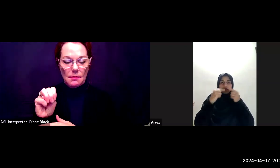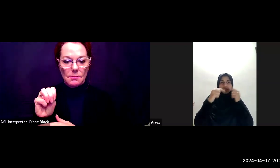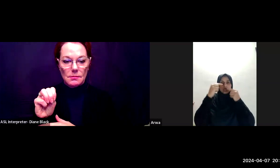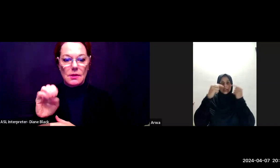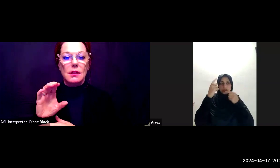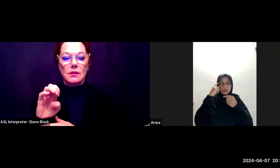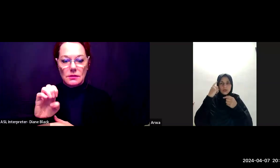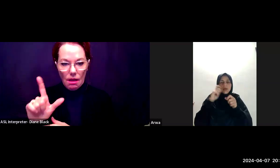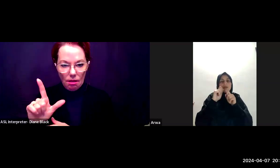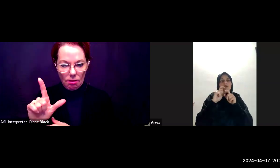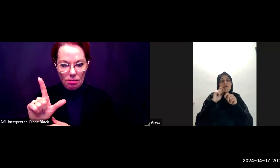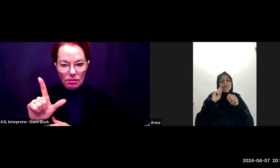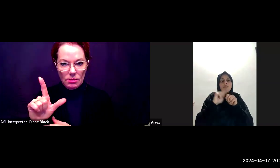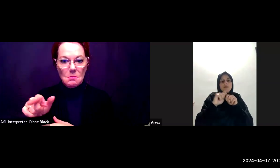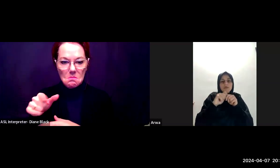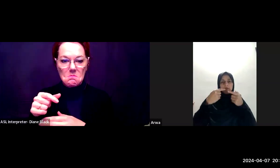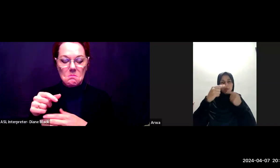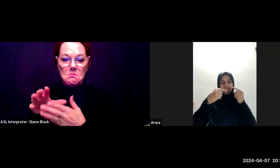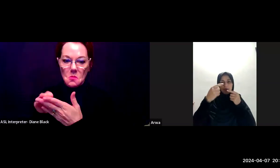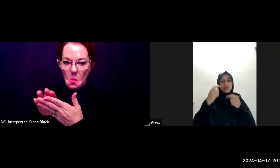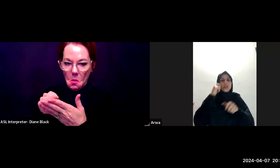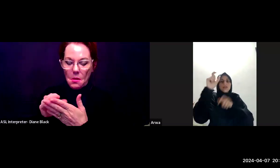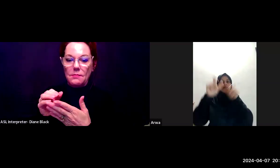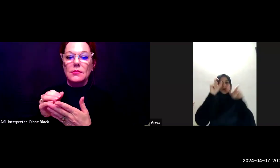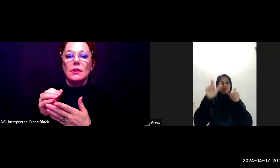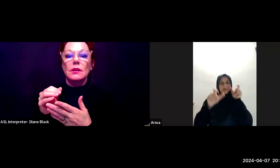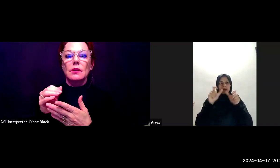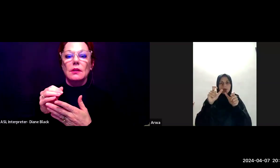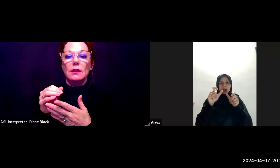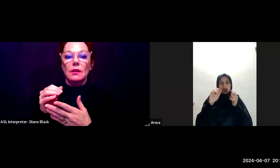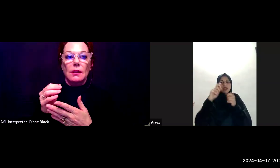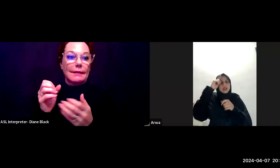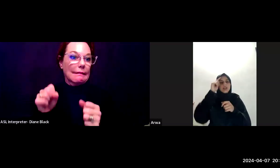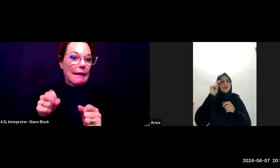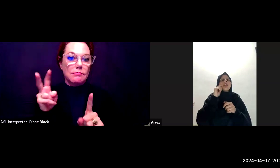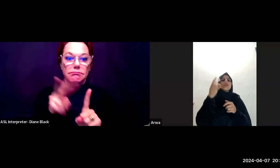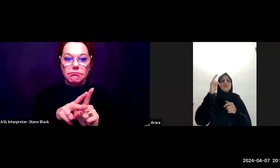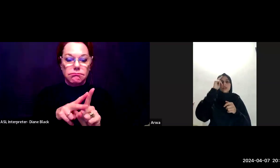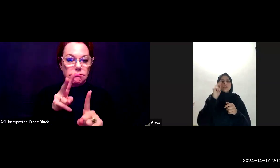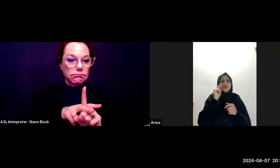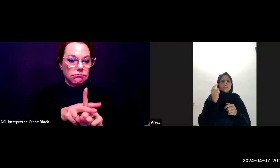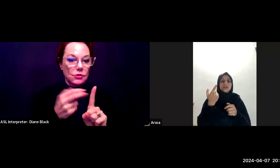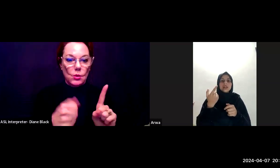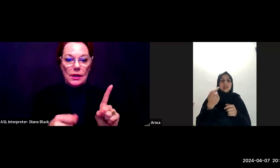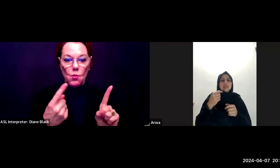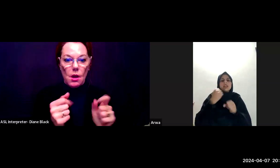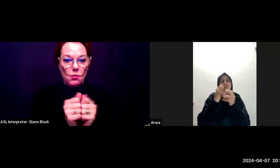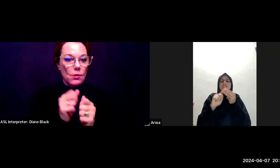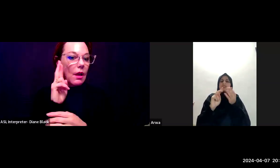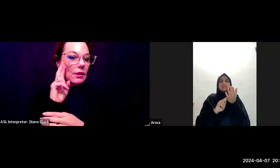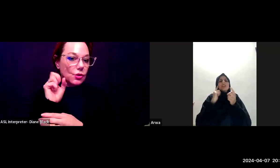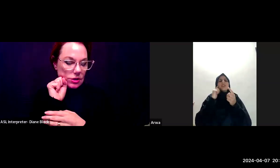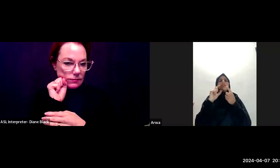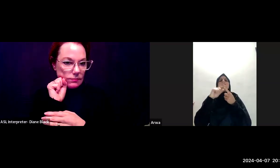work for anybody with say Usher syndrome. okay it's much more generic in nature but genome editing